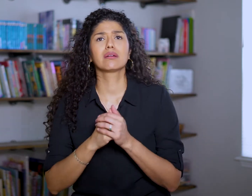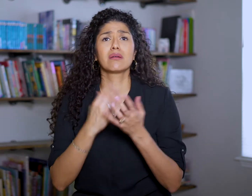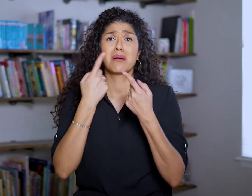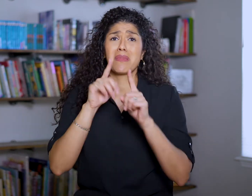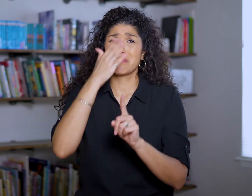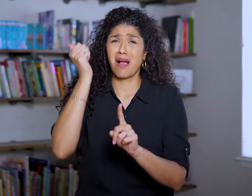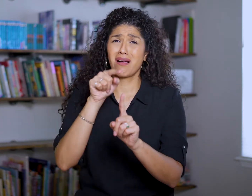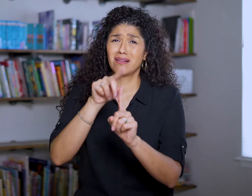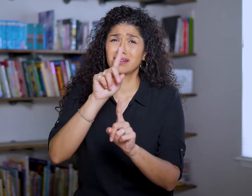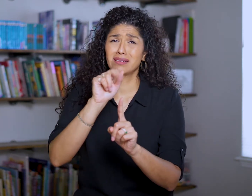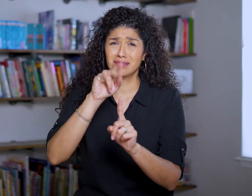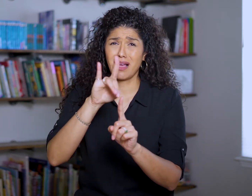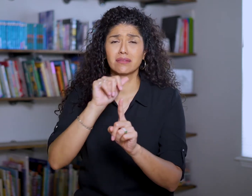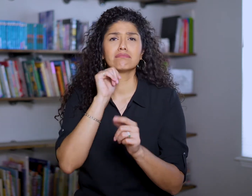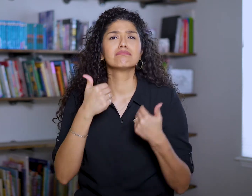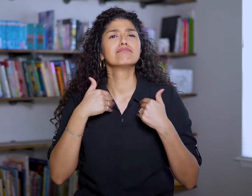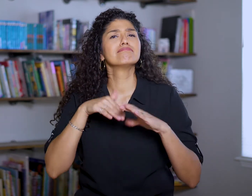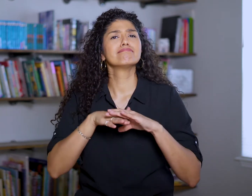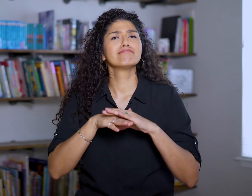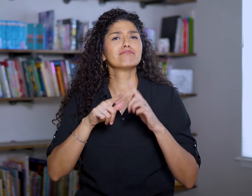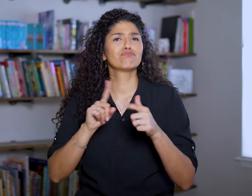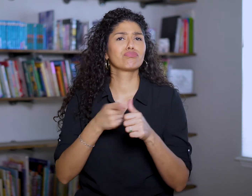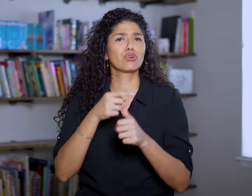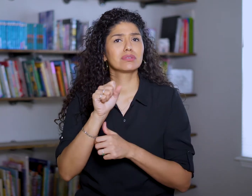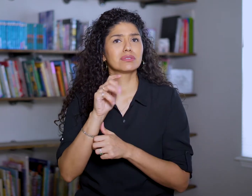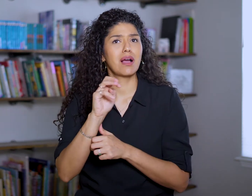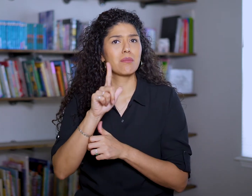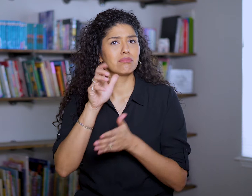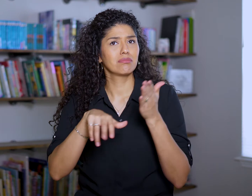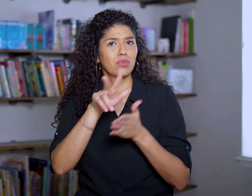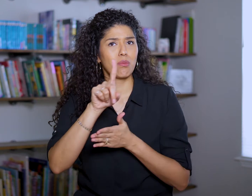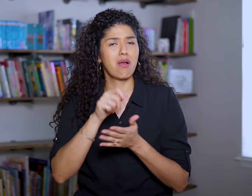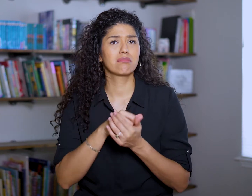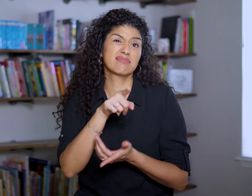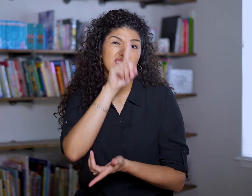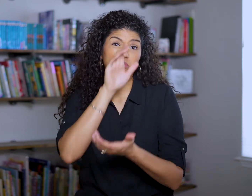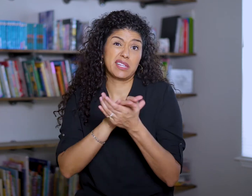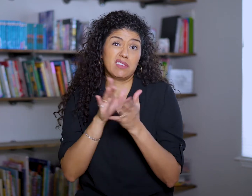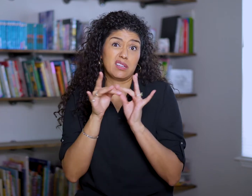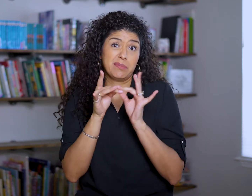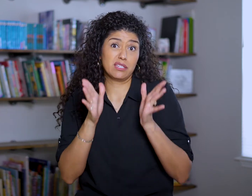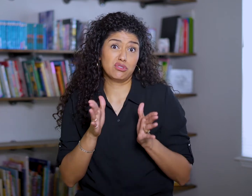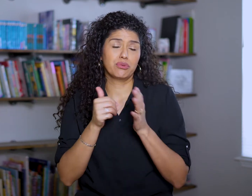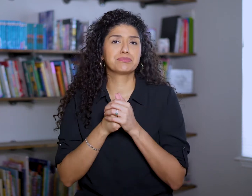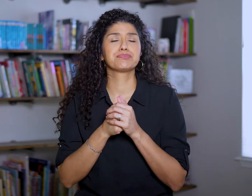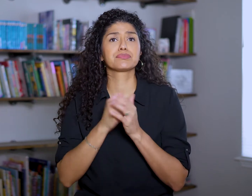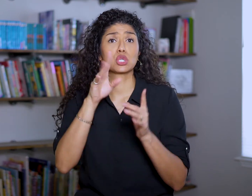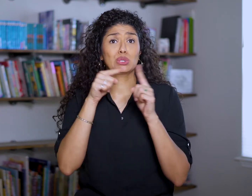but since David doesn’t have access to 1 Samuel 31, he believes the messenger.